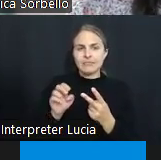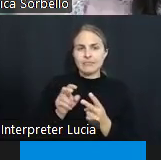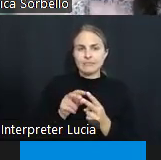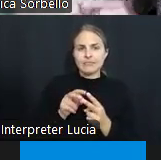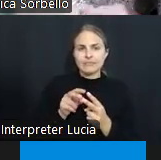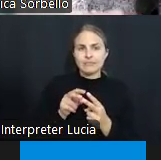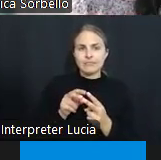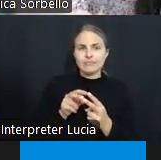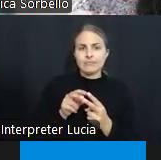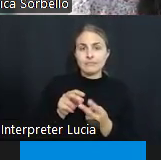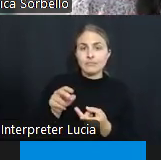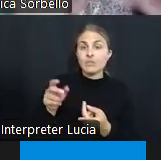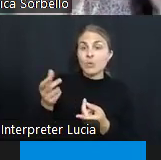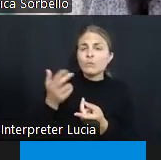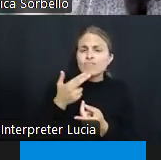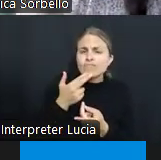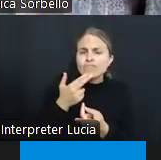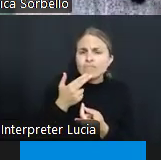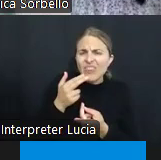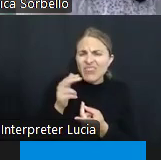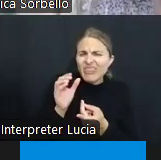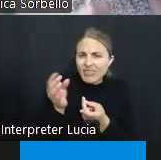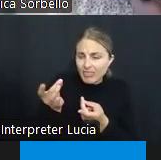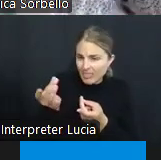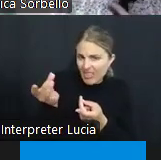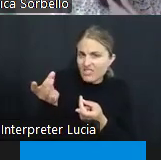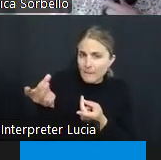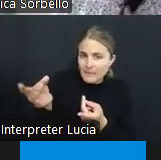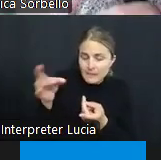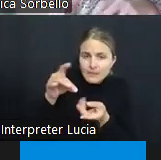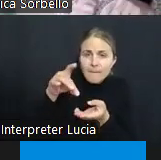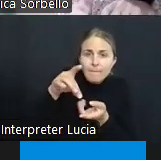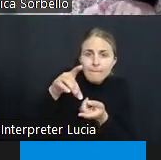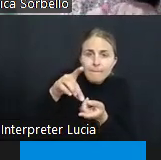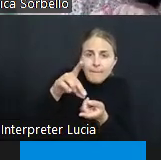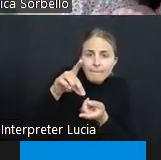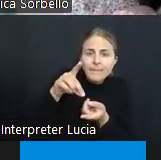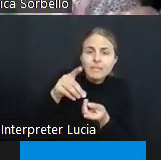water and the test strip will then tell you whether or not